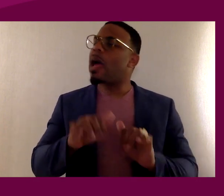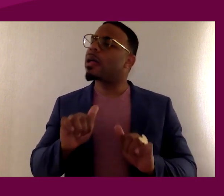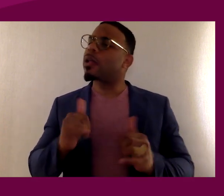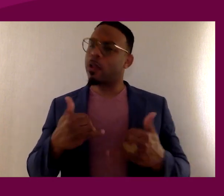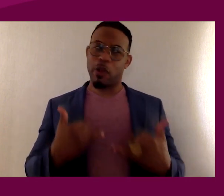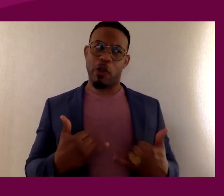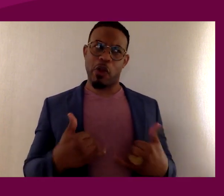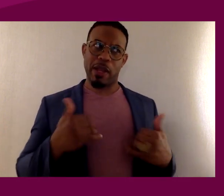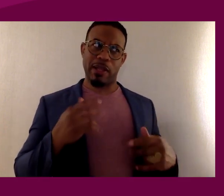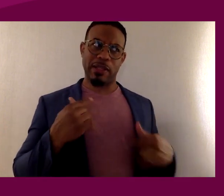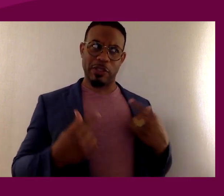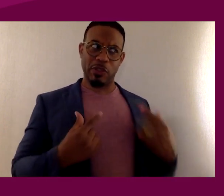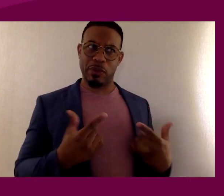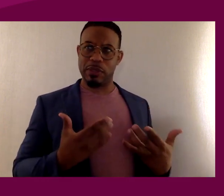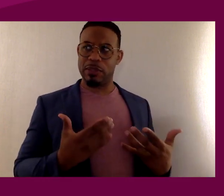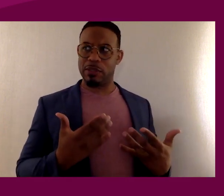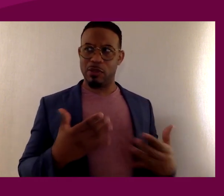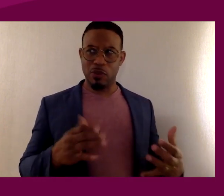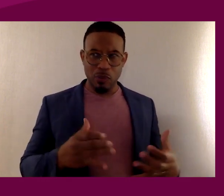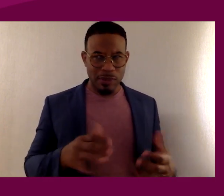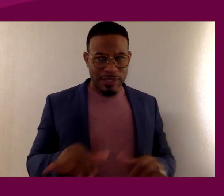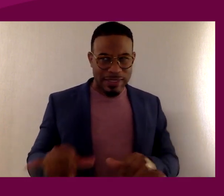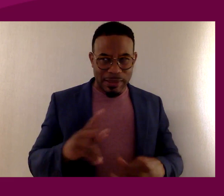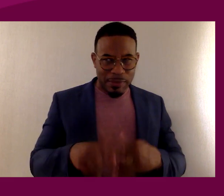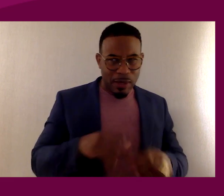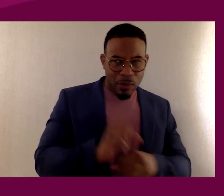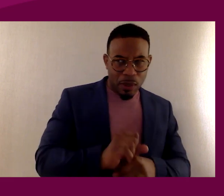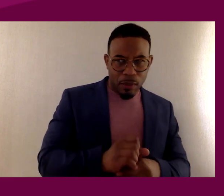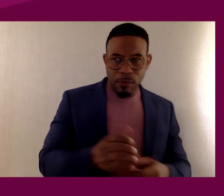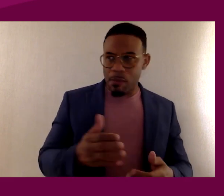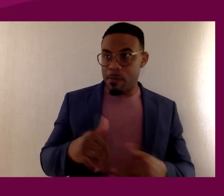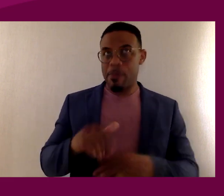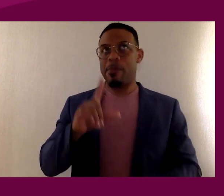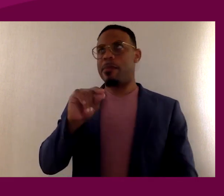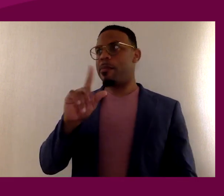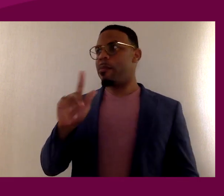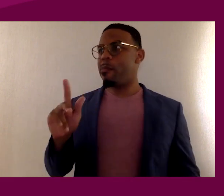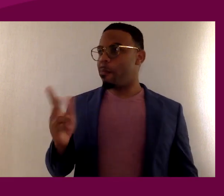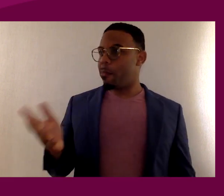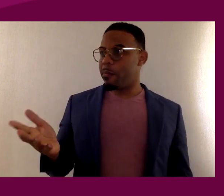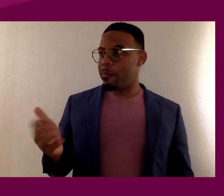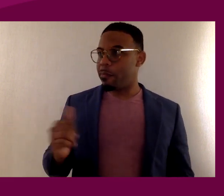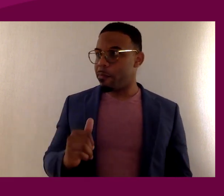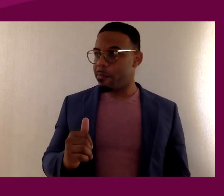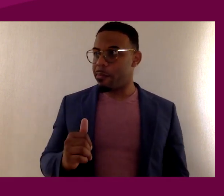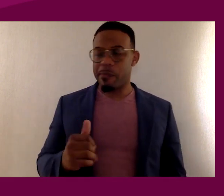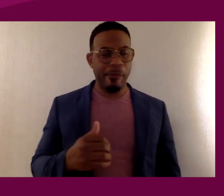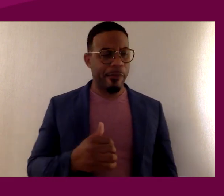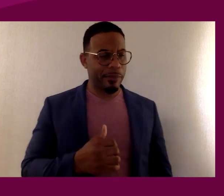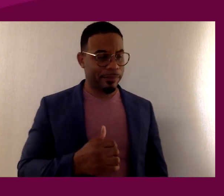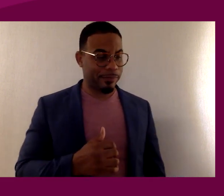did and that Ed did? How can the current young generations do the same kinds of work in 2023?